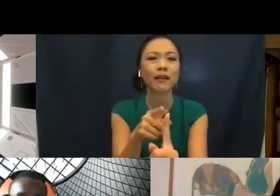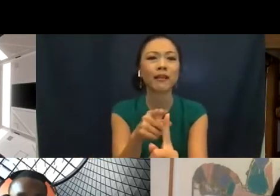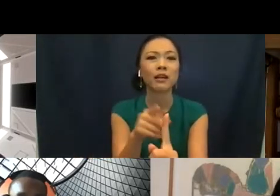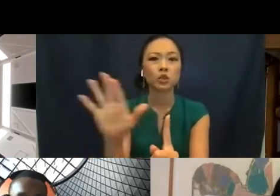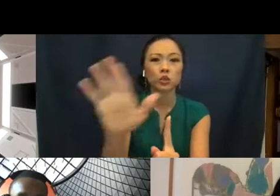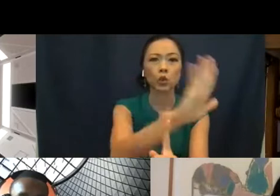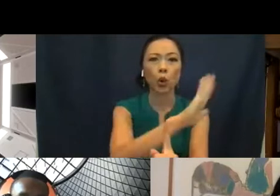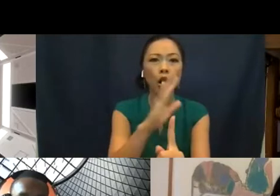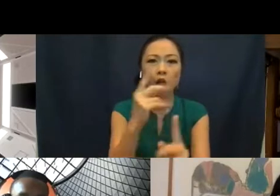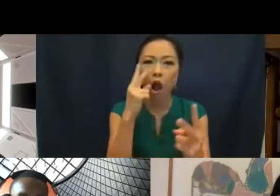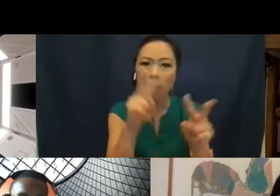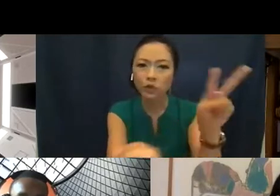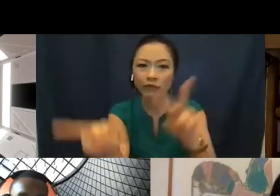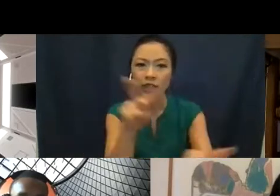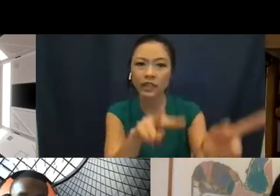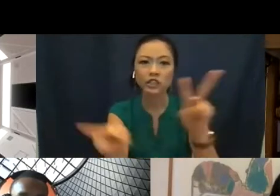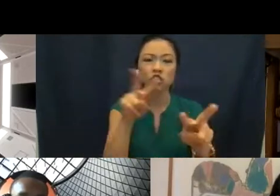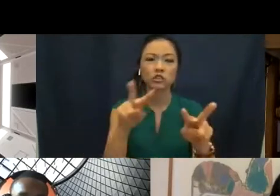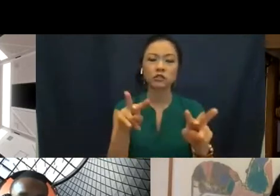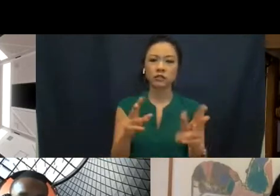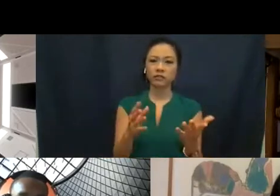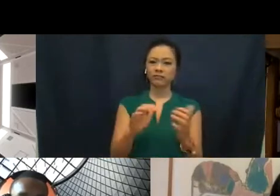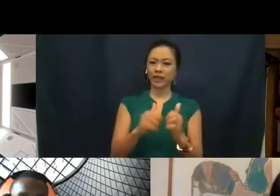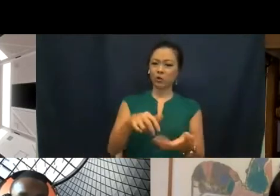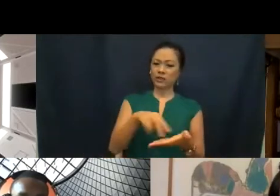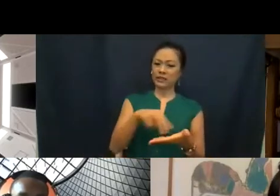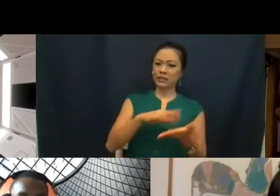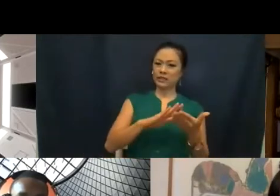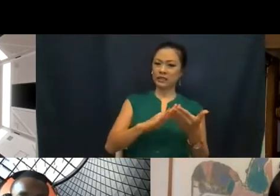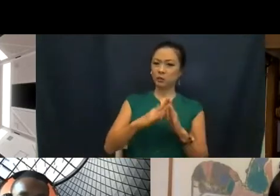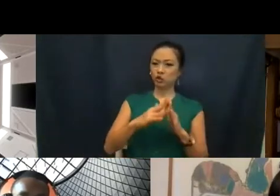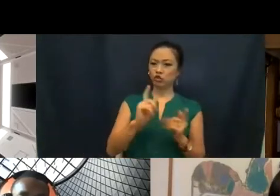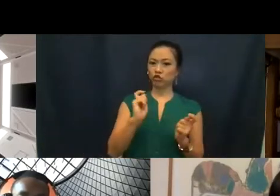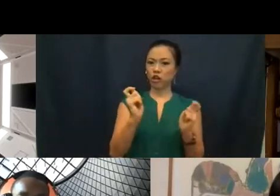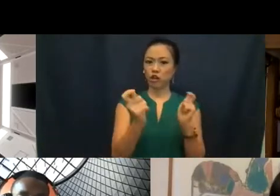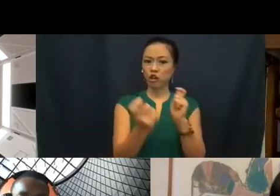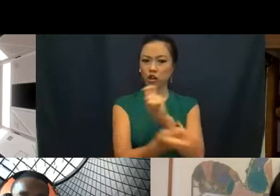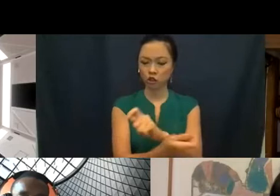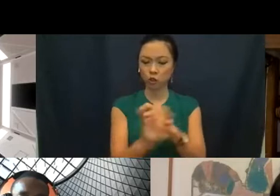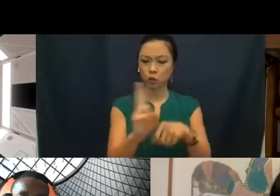about how dance communities have been changing their use of technology over time. I'm intentionally